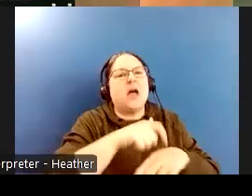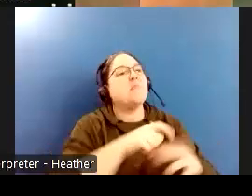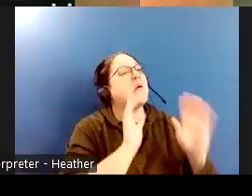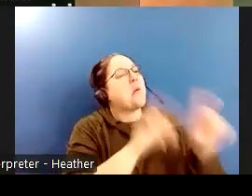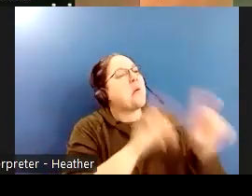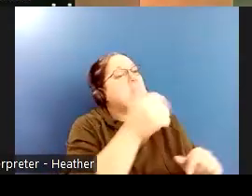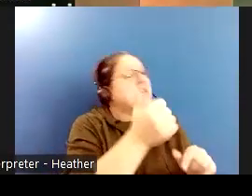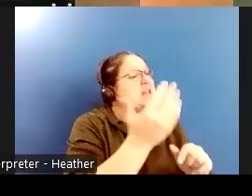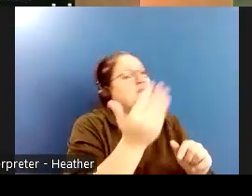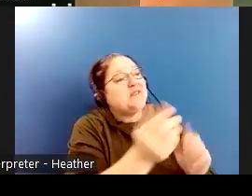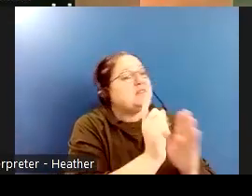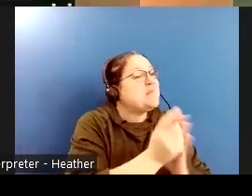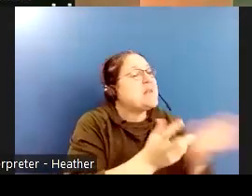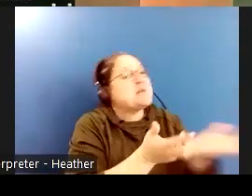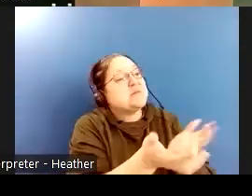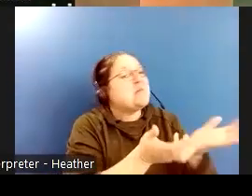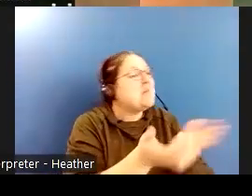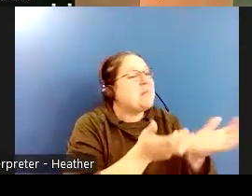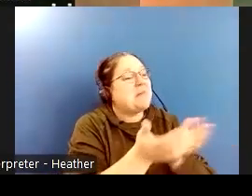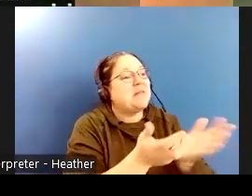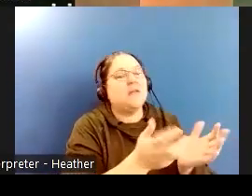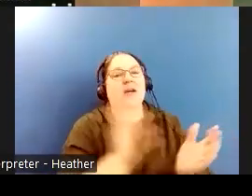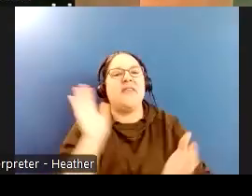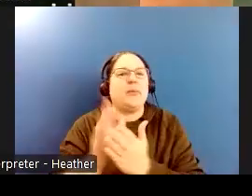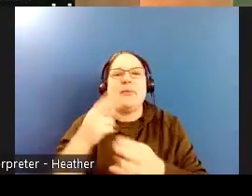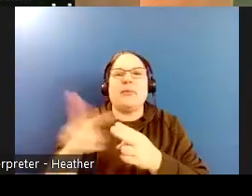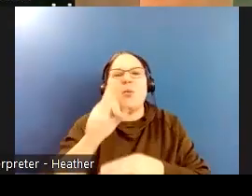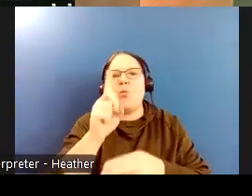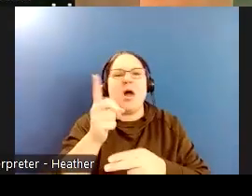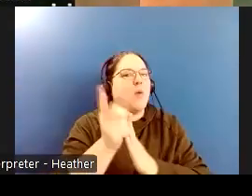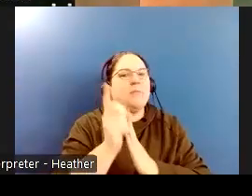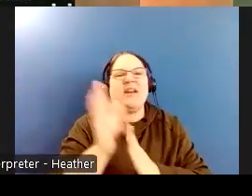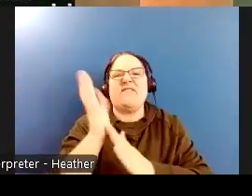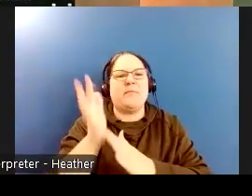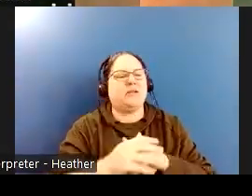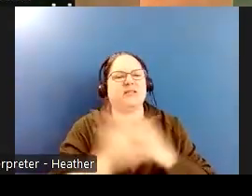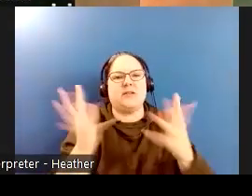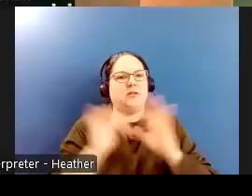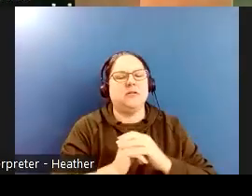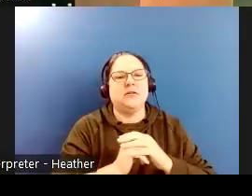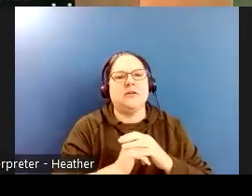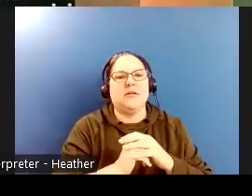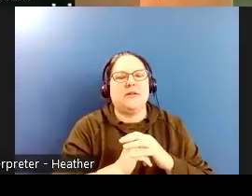this is what they said, to 1 to 5. And if you look at this model on the right, I had actually asked